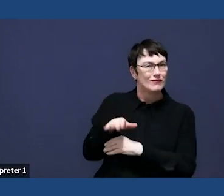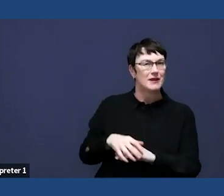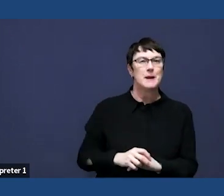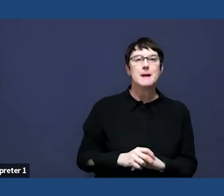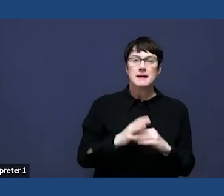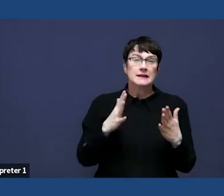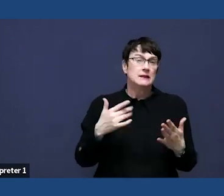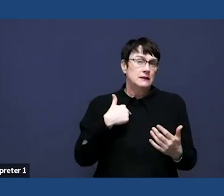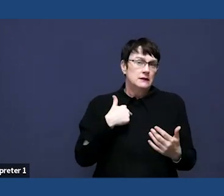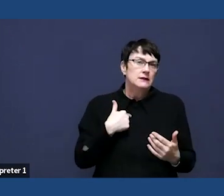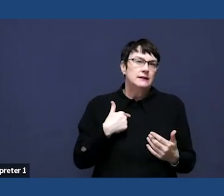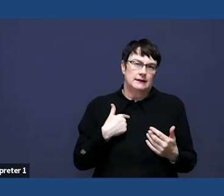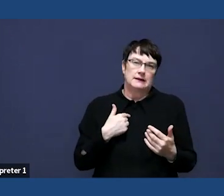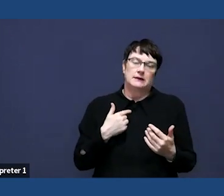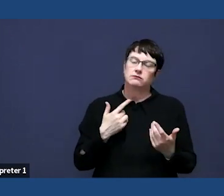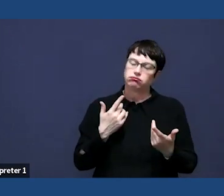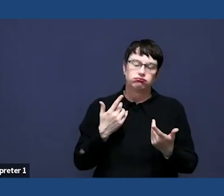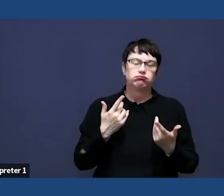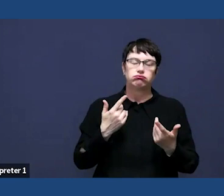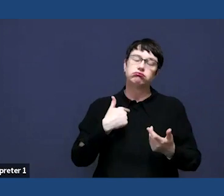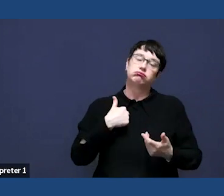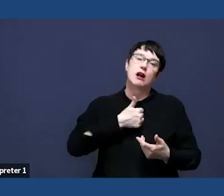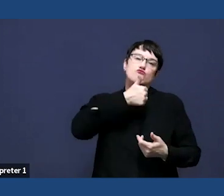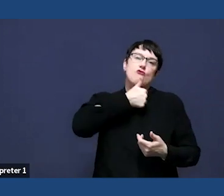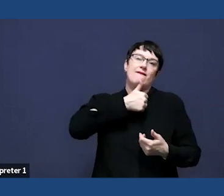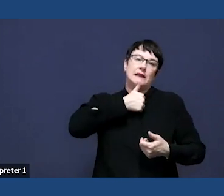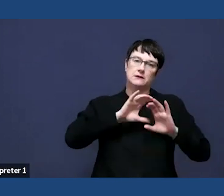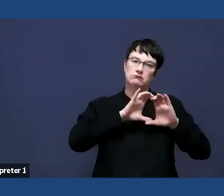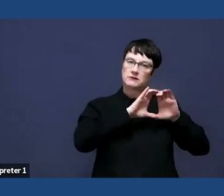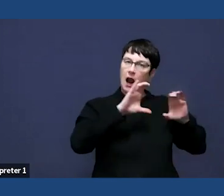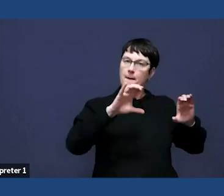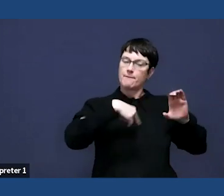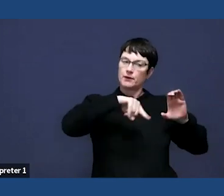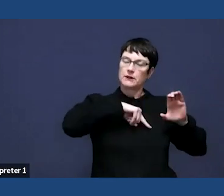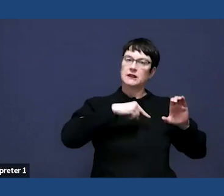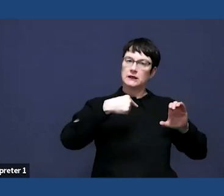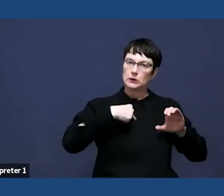the conversation, I think we need to do a better job of funding.